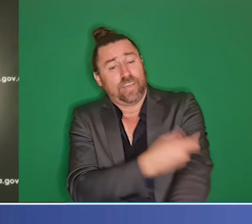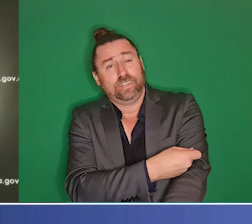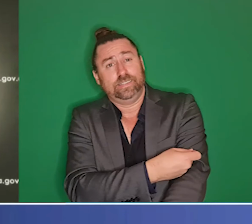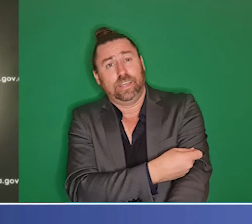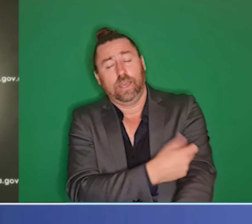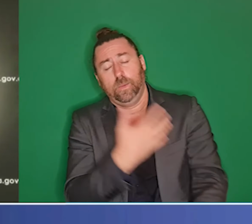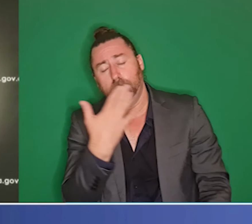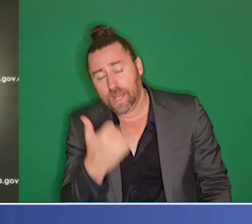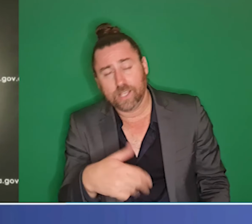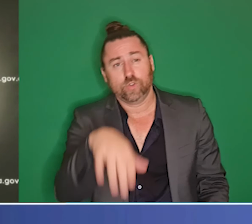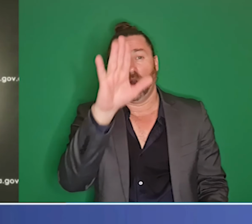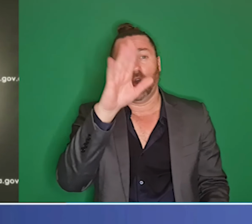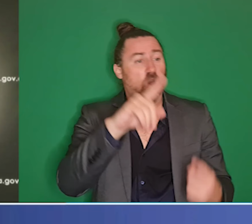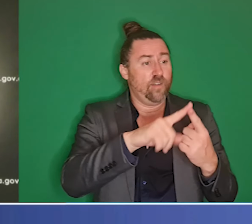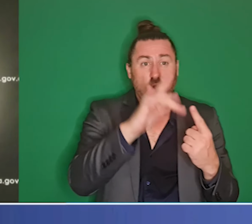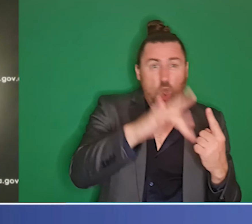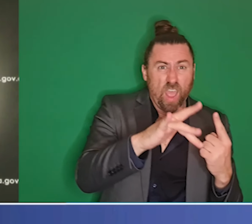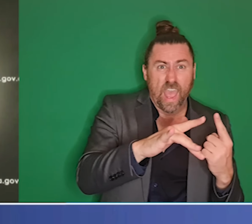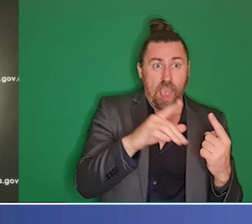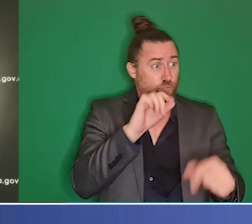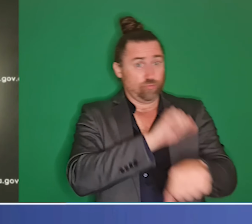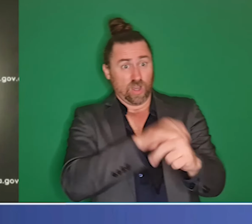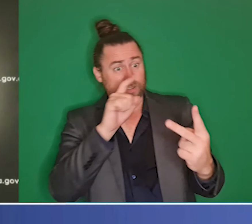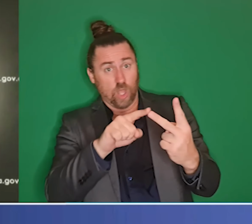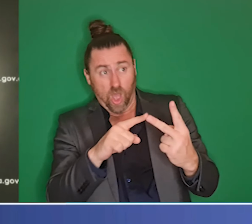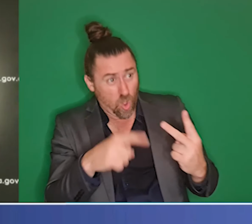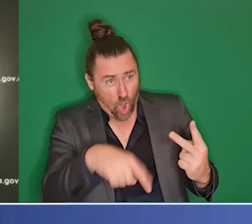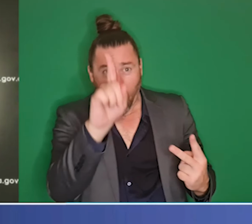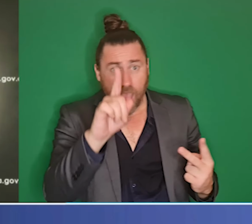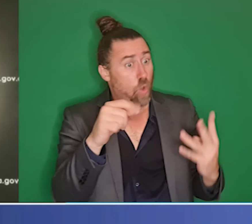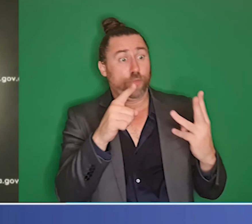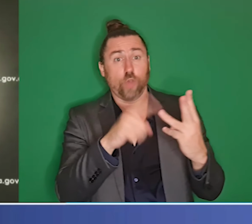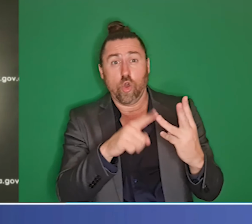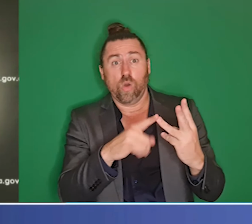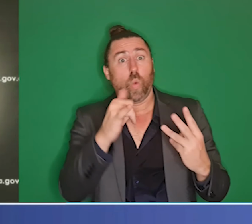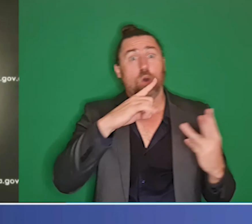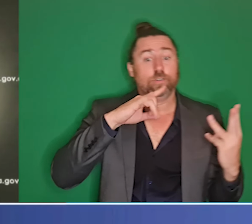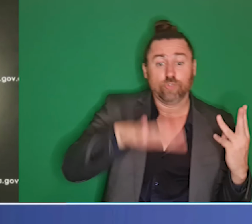if they've not had their second dose, if they've not had their booster or if their child hasn't been vaccinated,